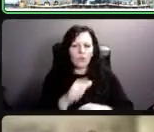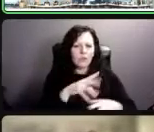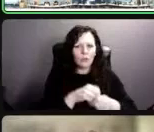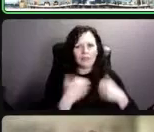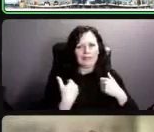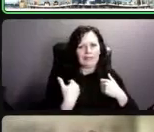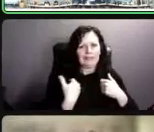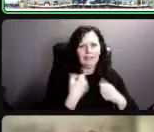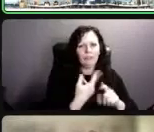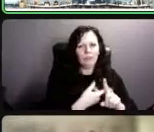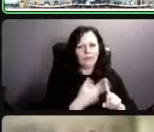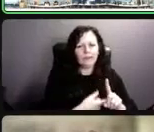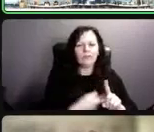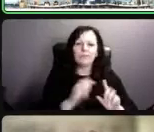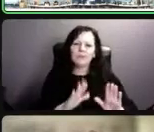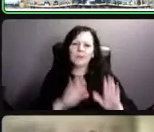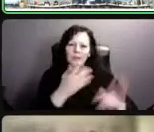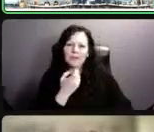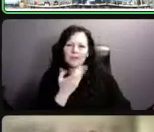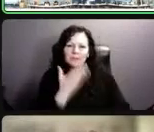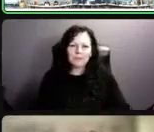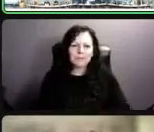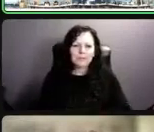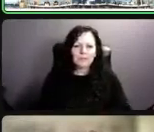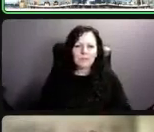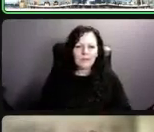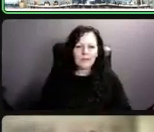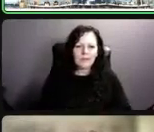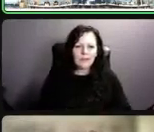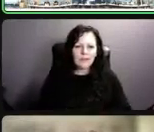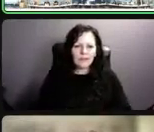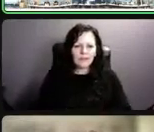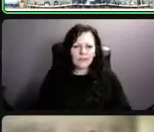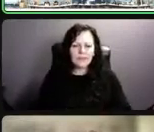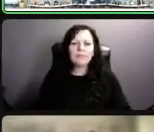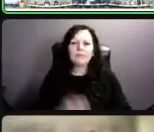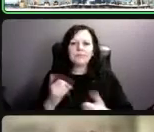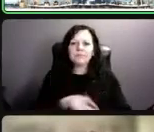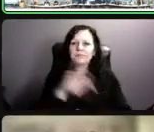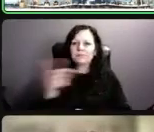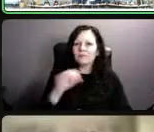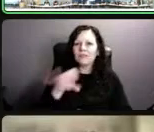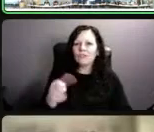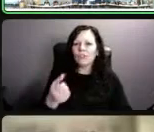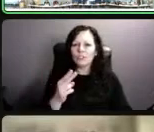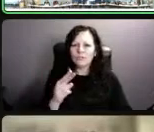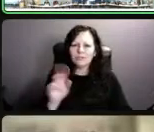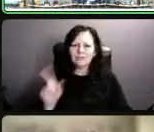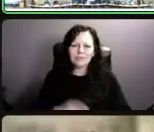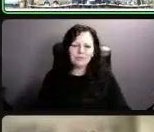THE PREVIOUS FISCAL YEAR